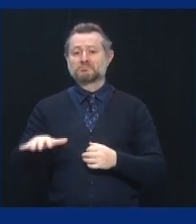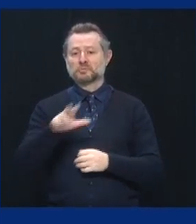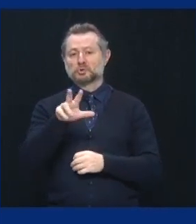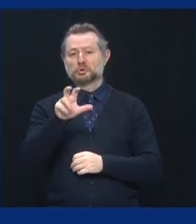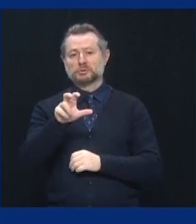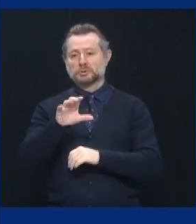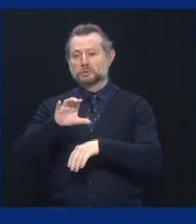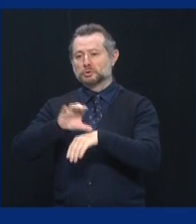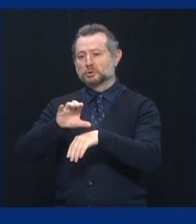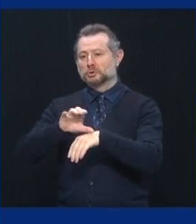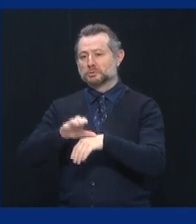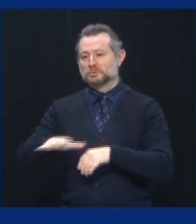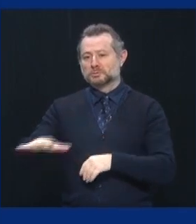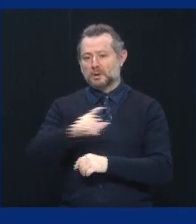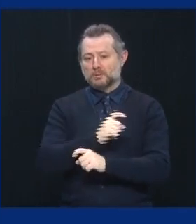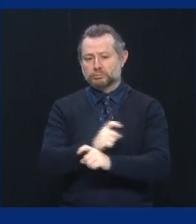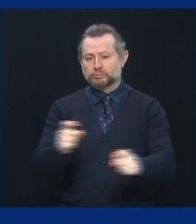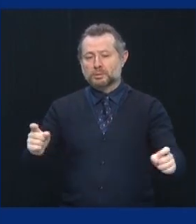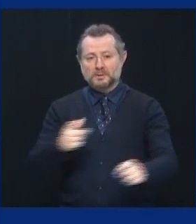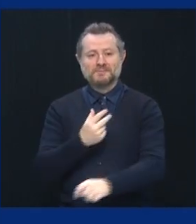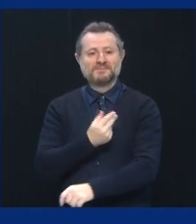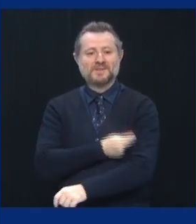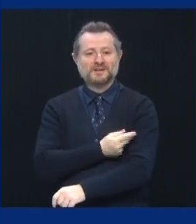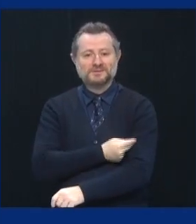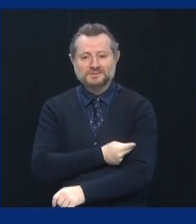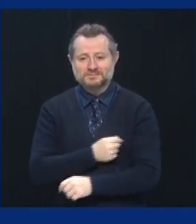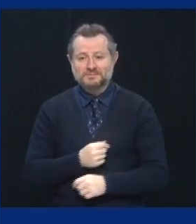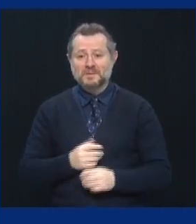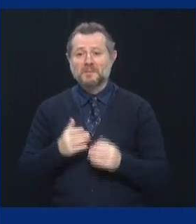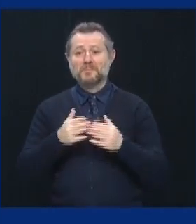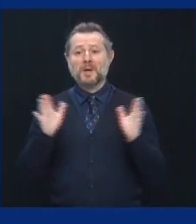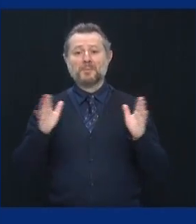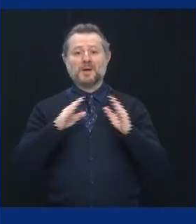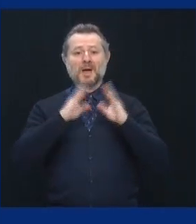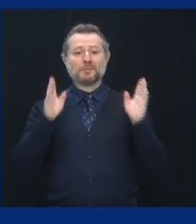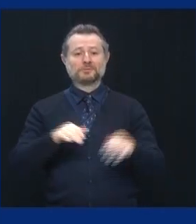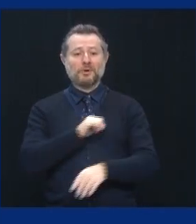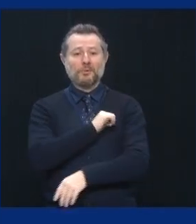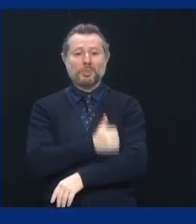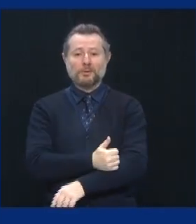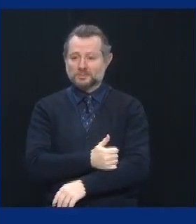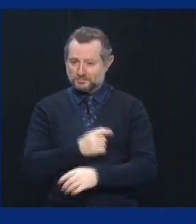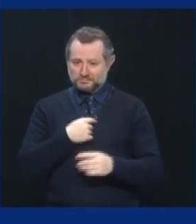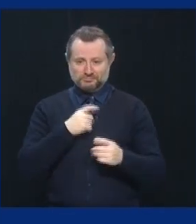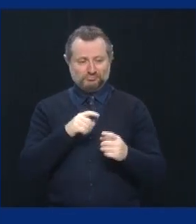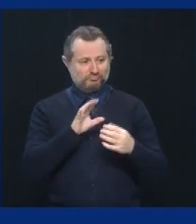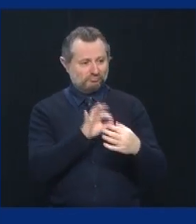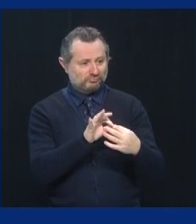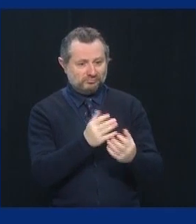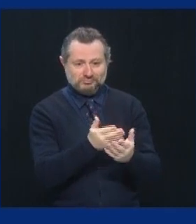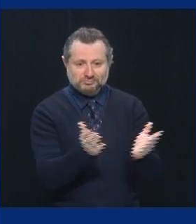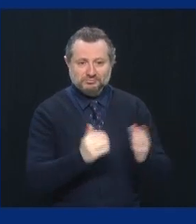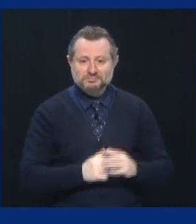THE BOARD. WE'RE WORKING WITH 300 CHURCHES TO DISTRIBUTE THE VACCINE.